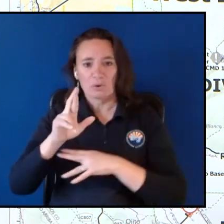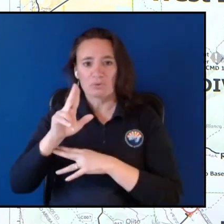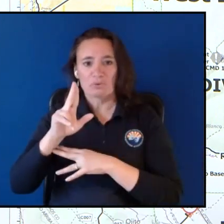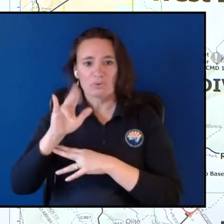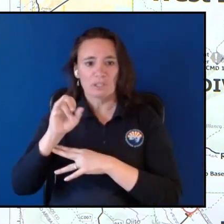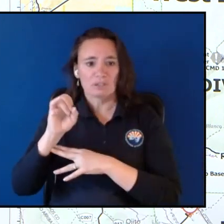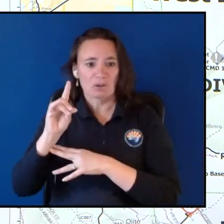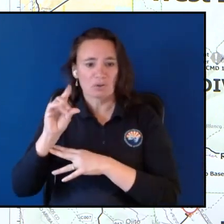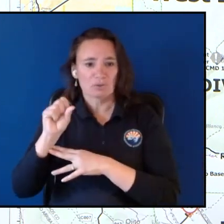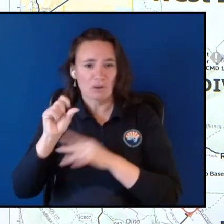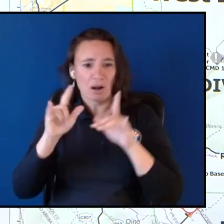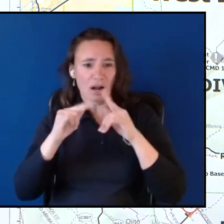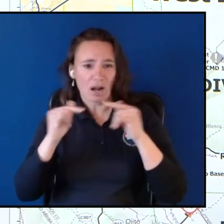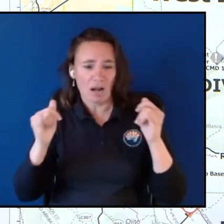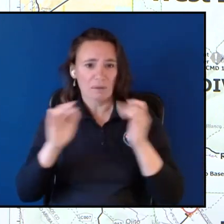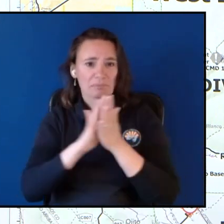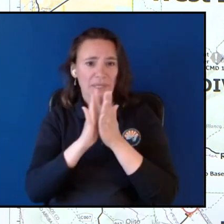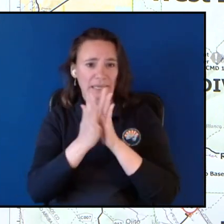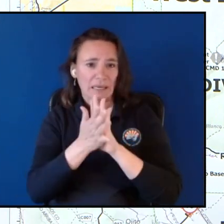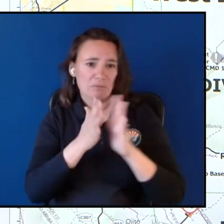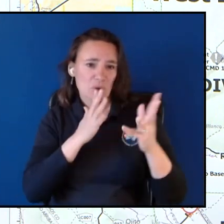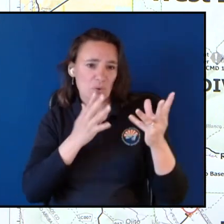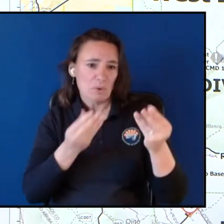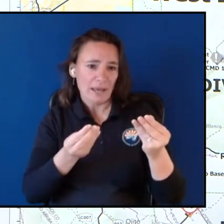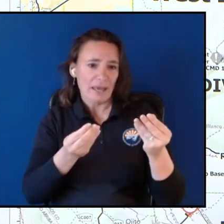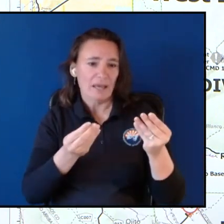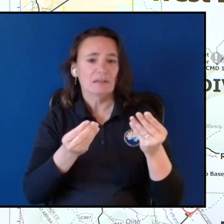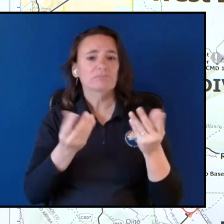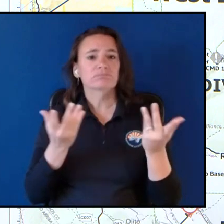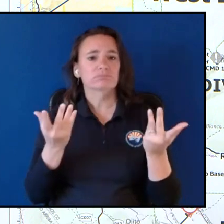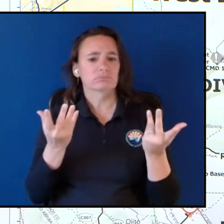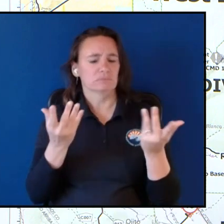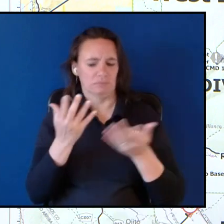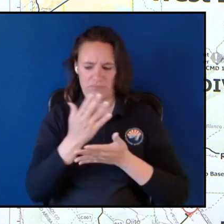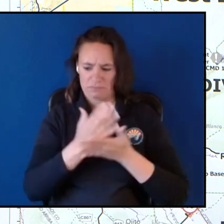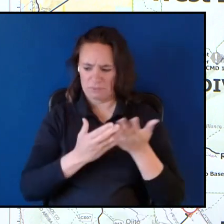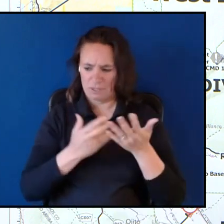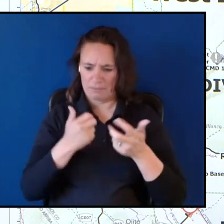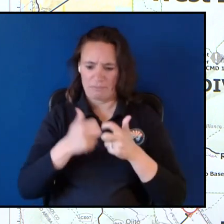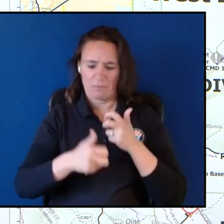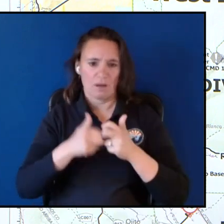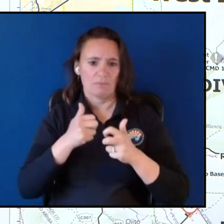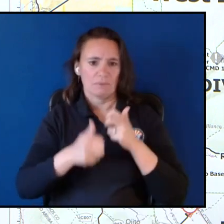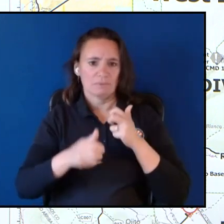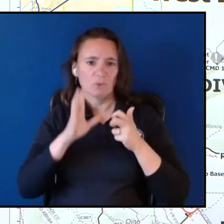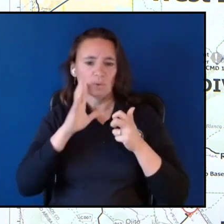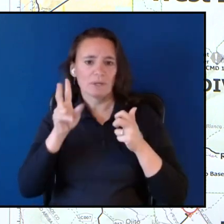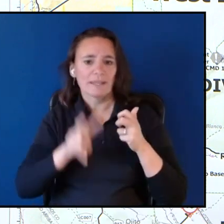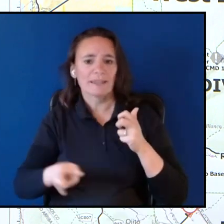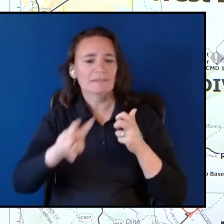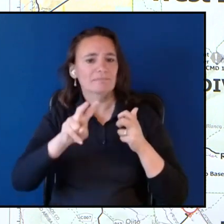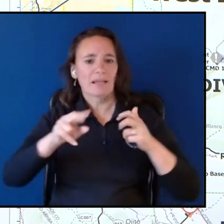going to get wet, then some of the problems that we're looking at, they wouldn't have the same gravity as they